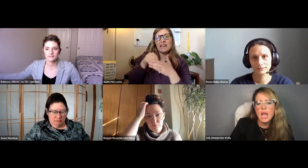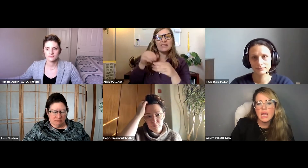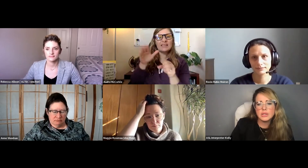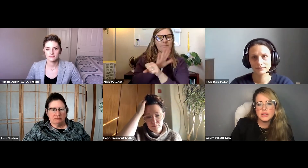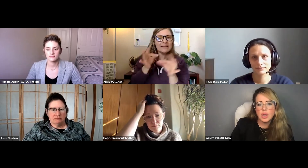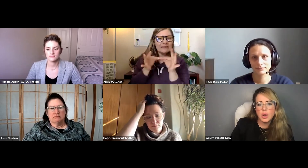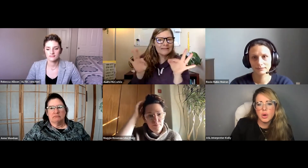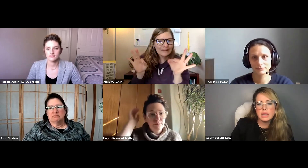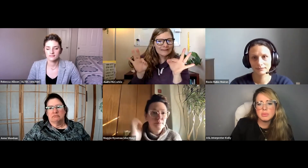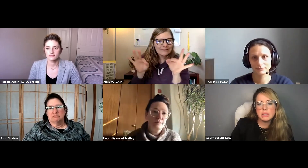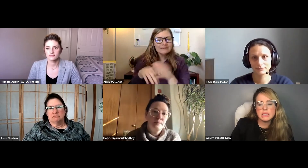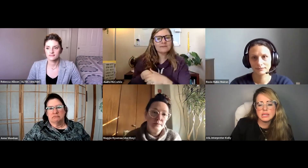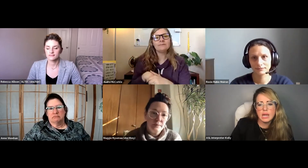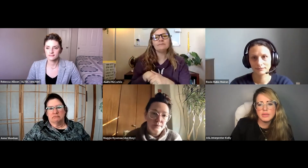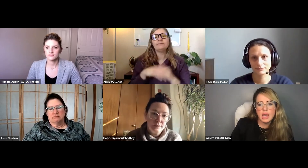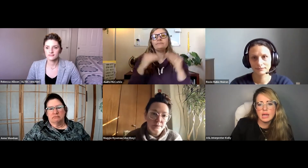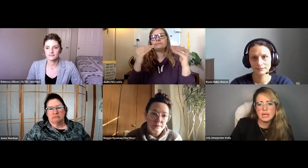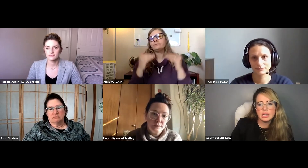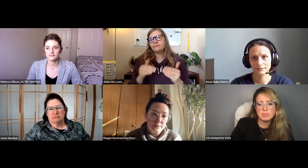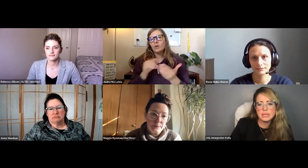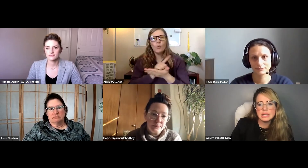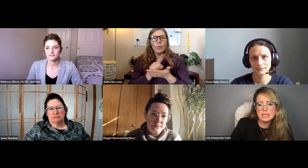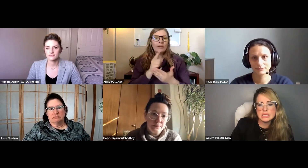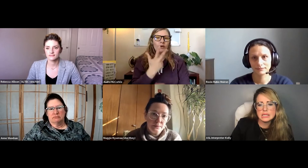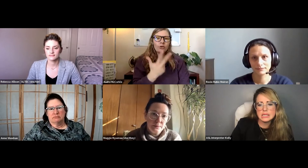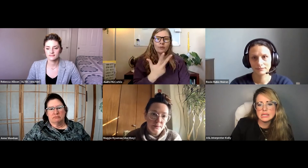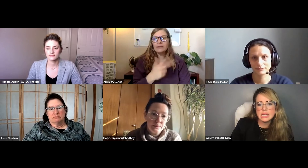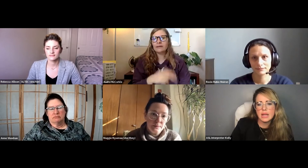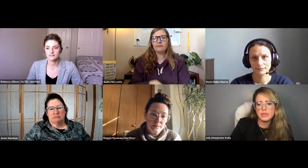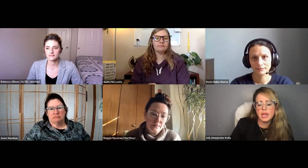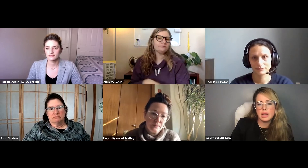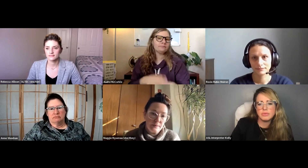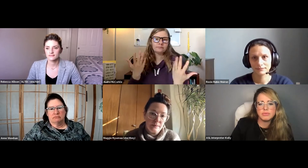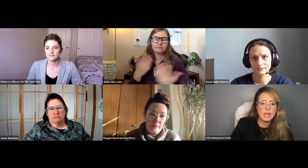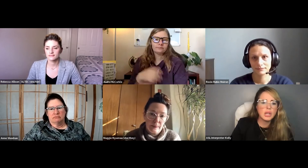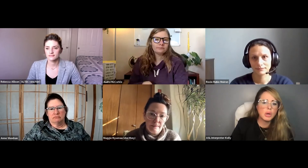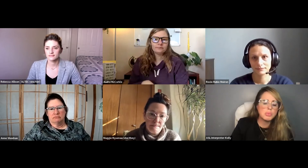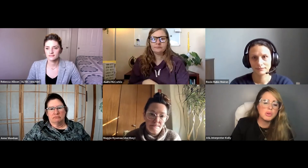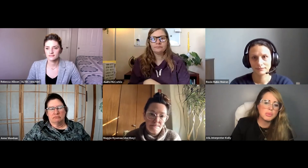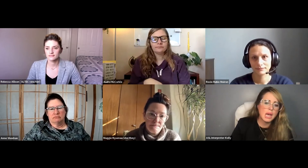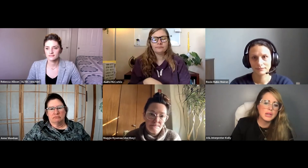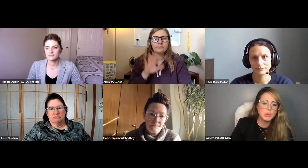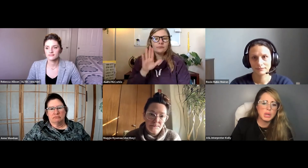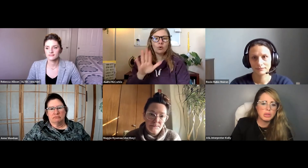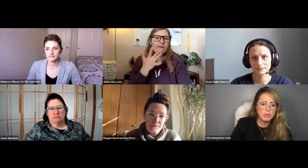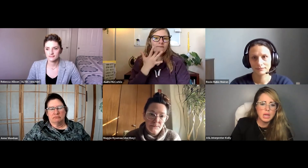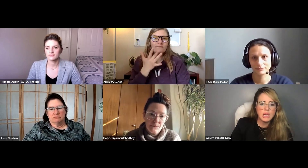and so I typically sign that in complete sentences and then they can move from that to week three